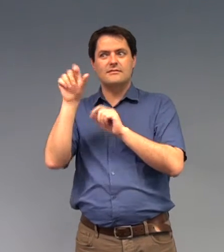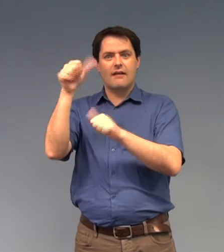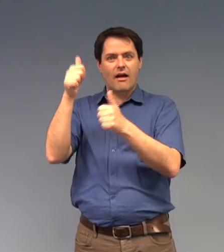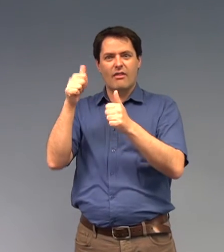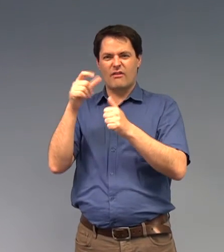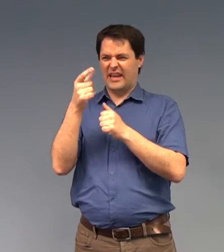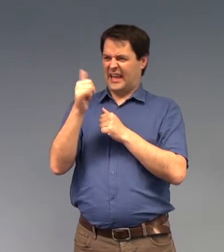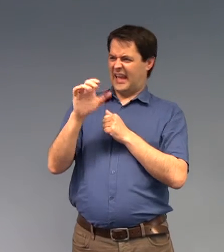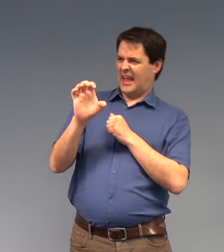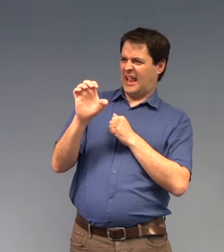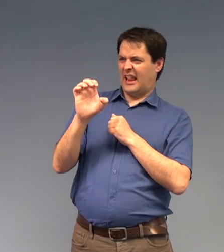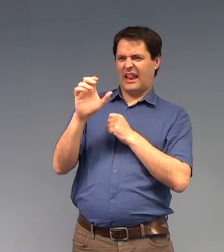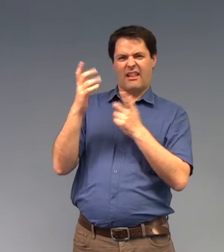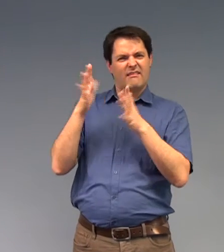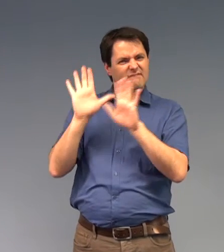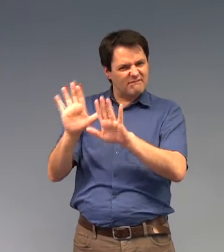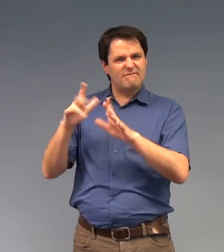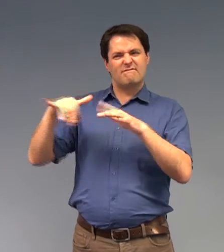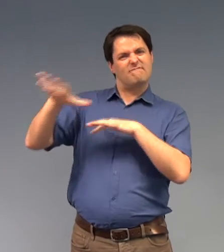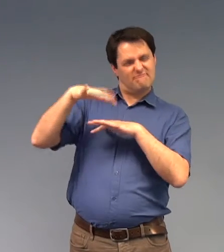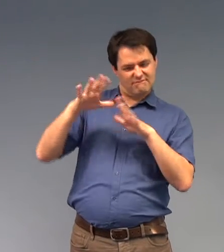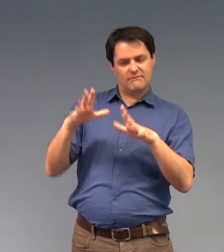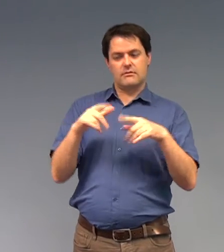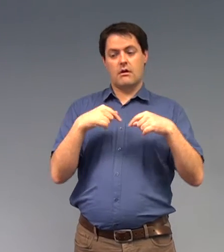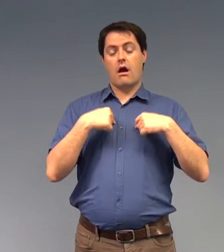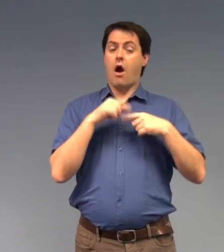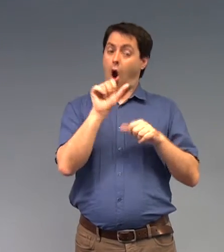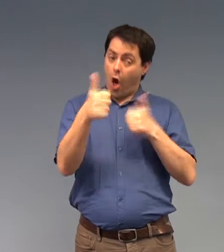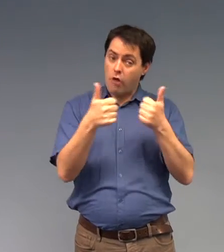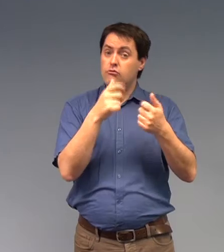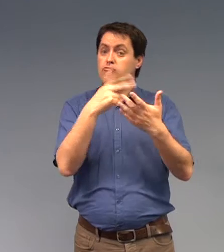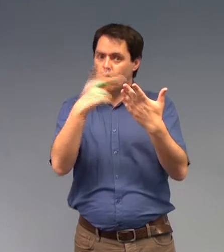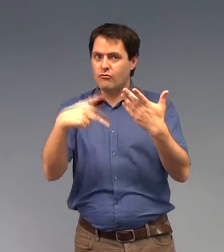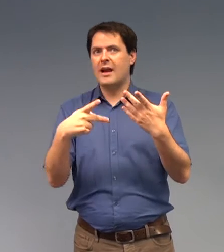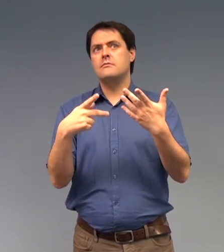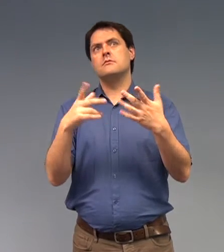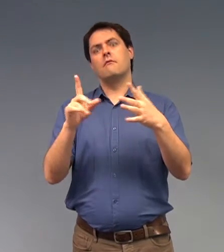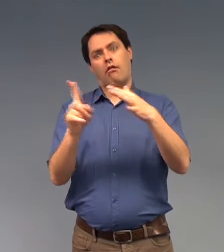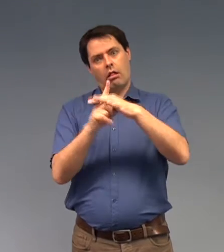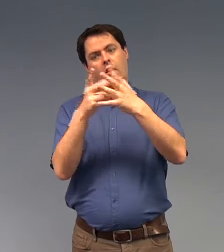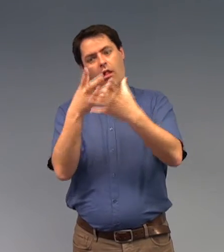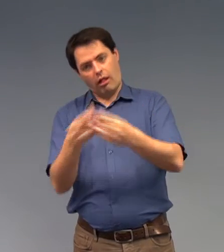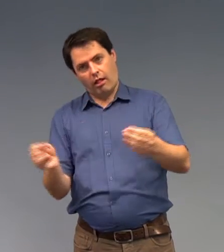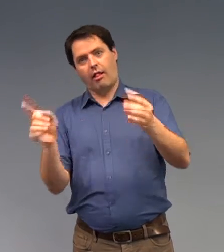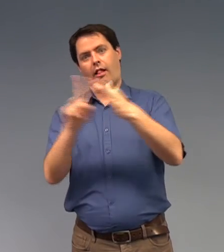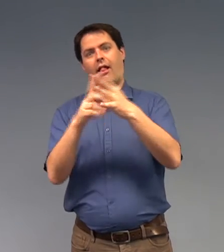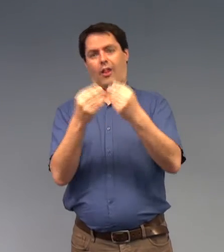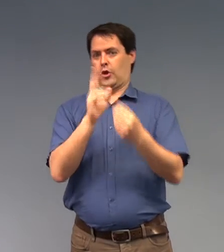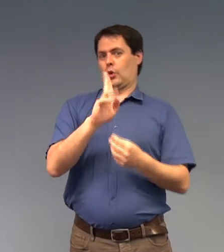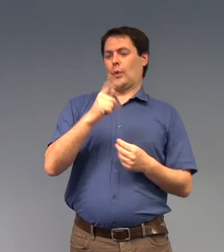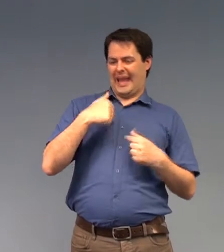all those years ago with Lou Fant and Gil Eastman.